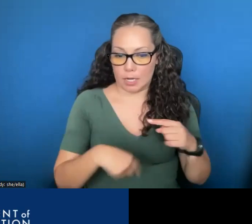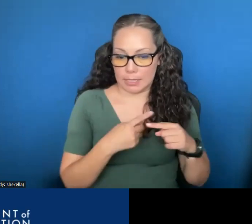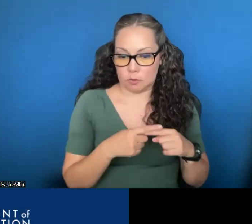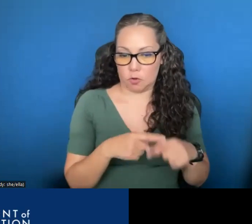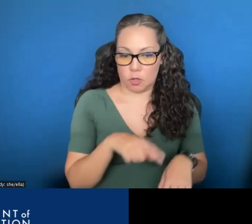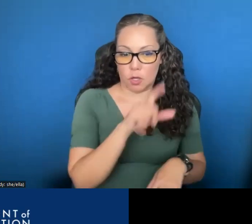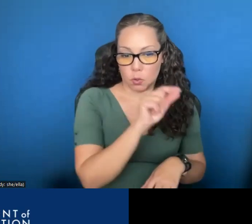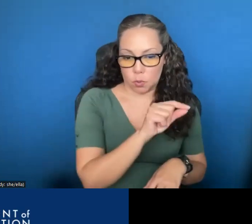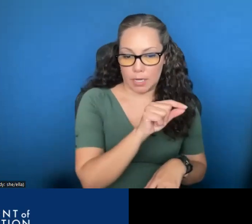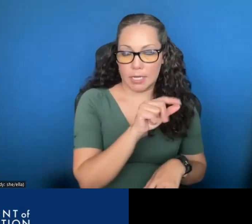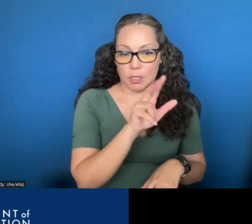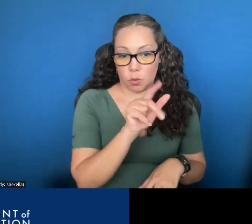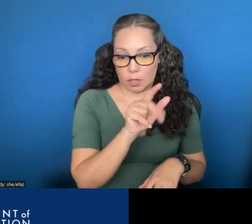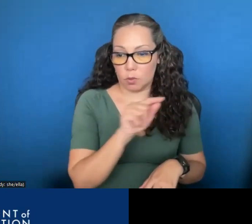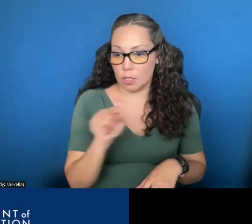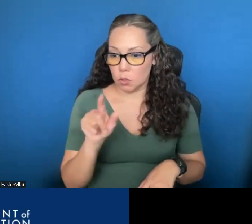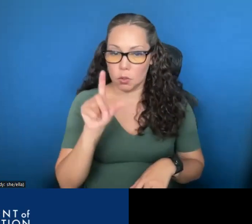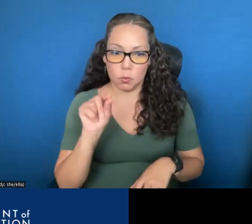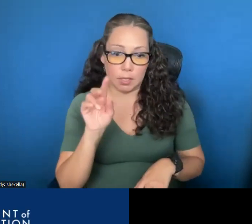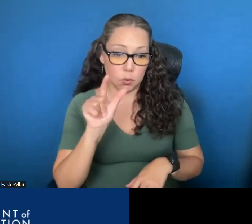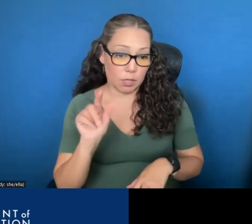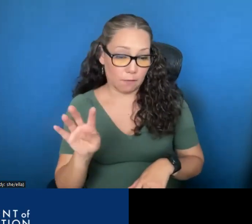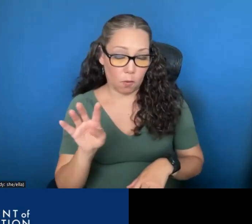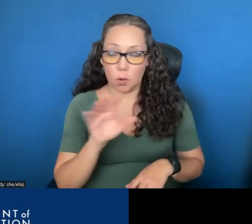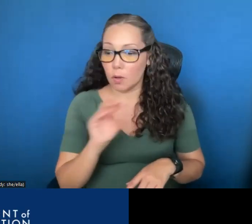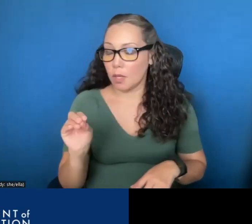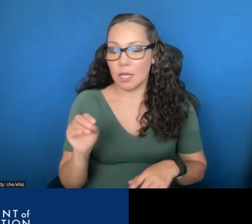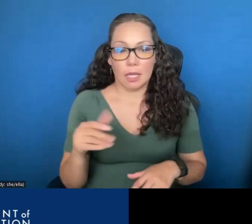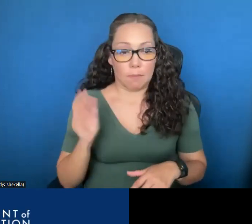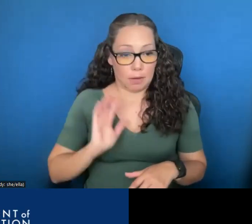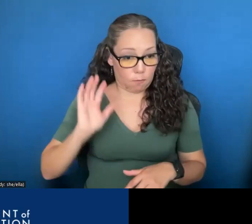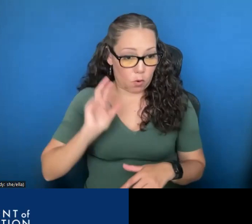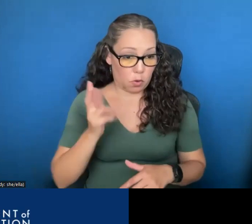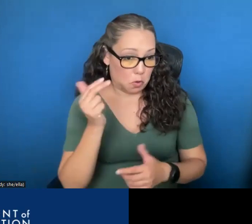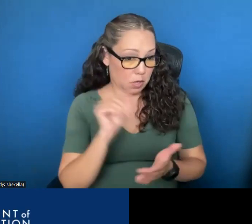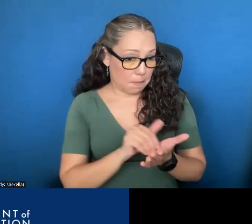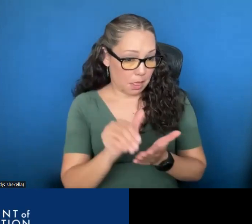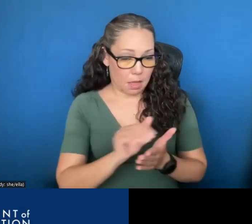so as mentioned we traditionally provide about $13 million in those state general fund and fund and